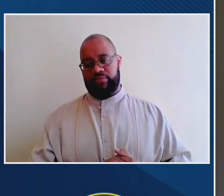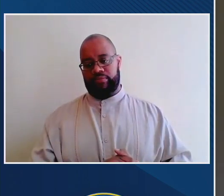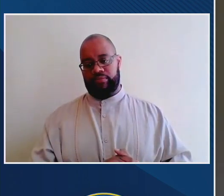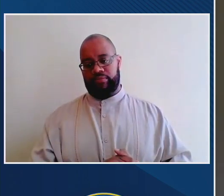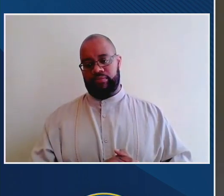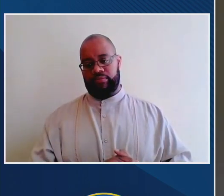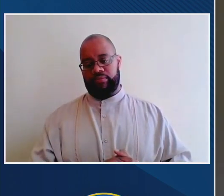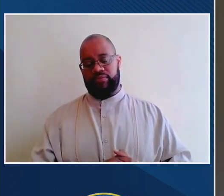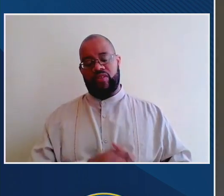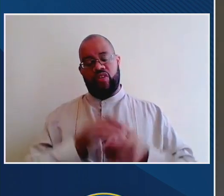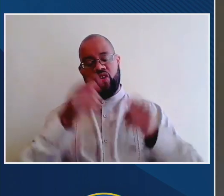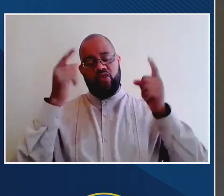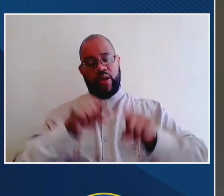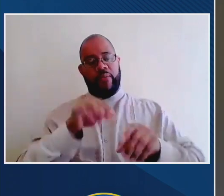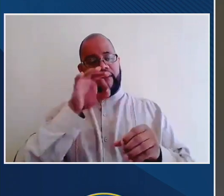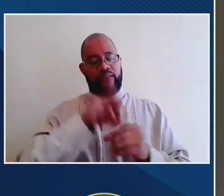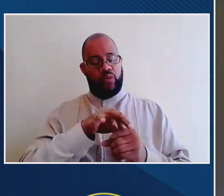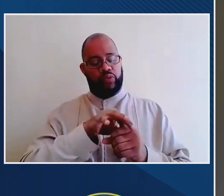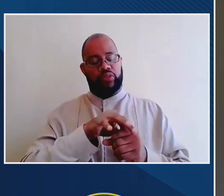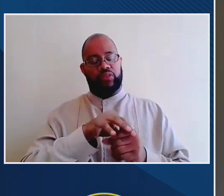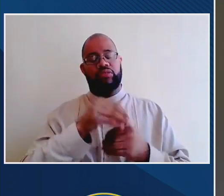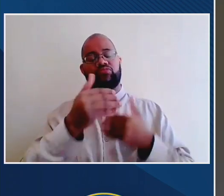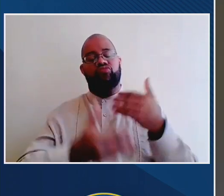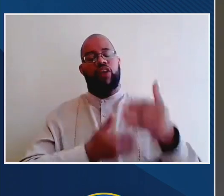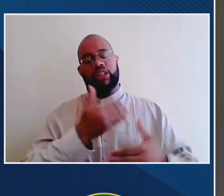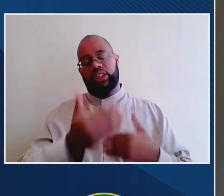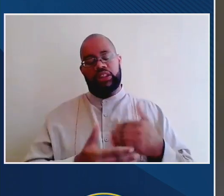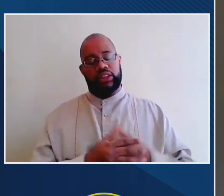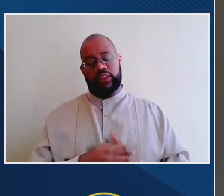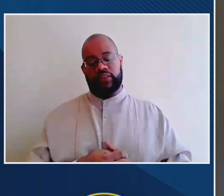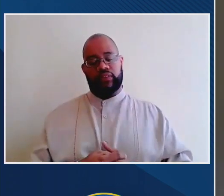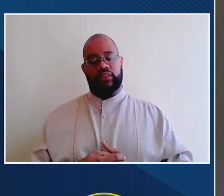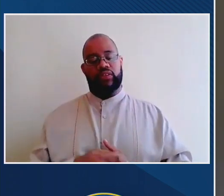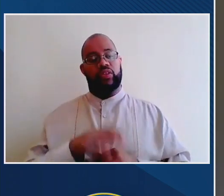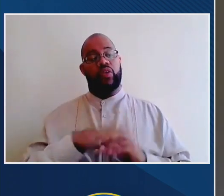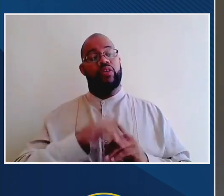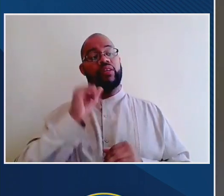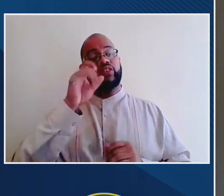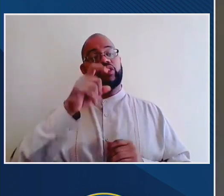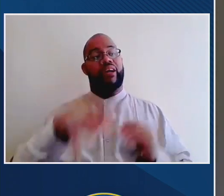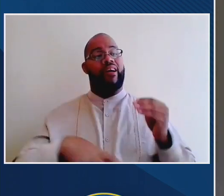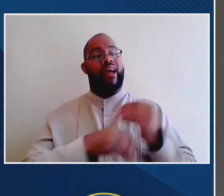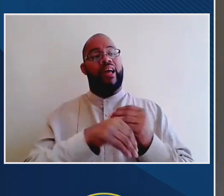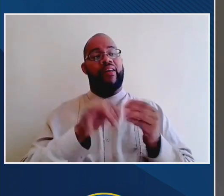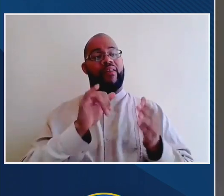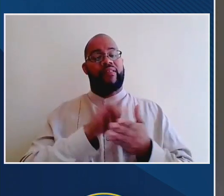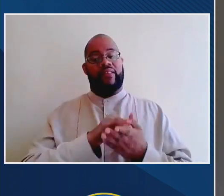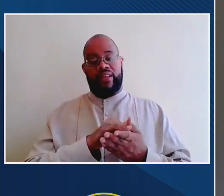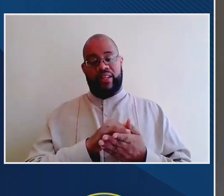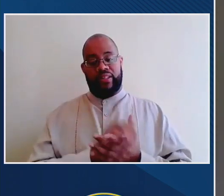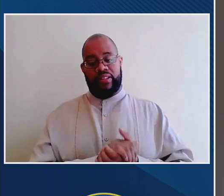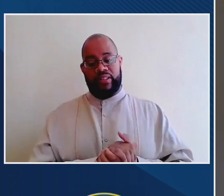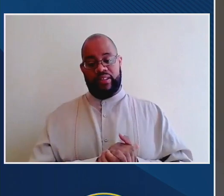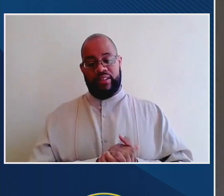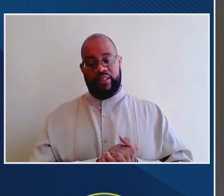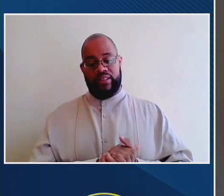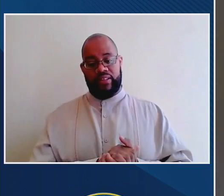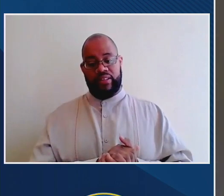vote process on whether or not to add this distance Ed seat. Okay?